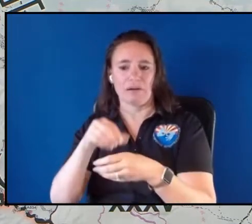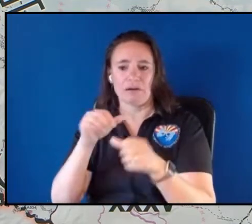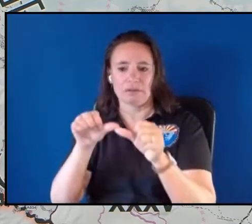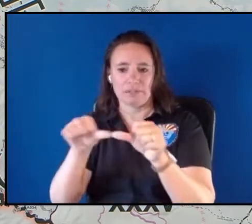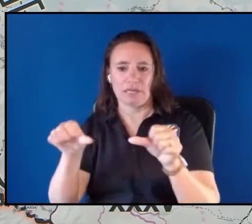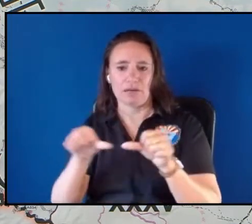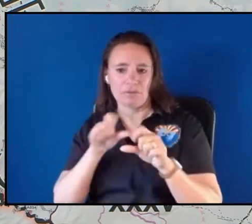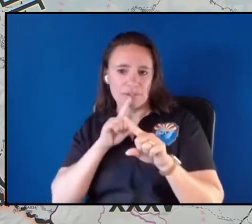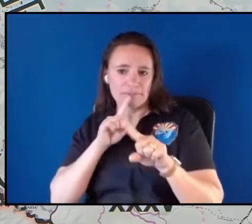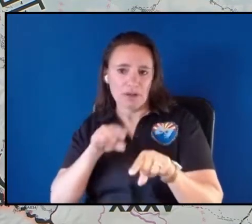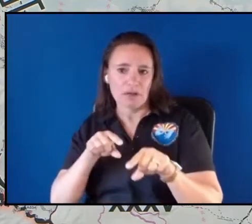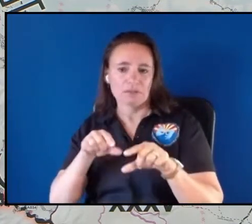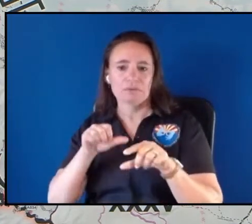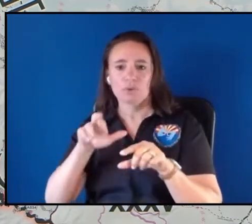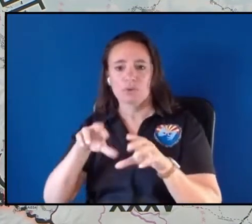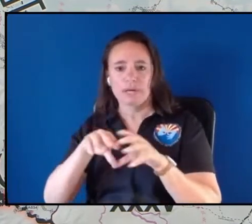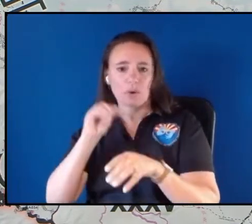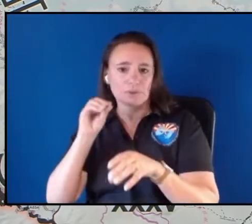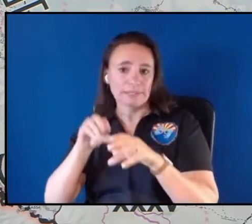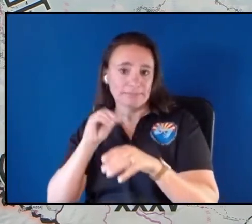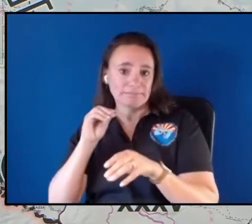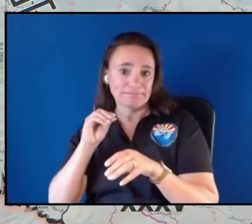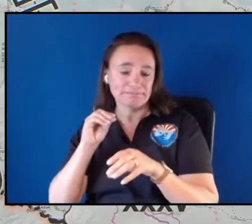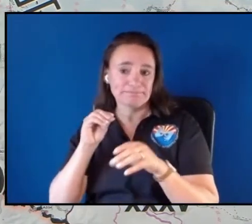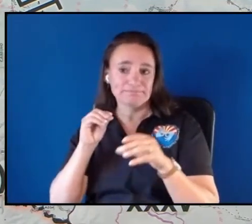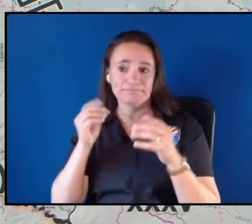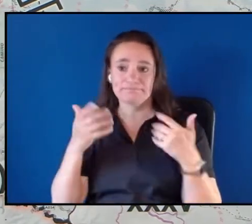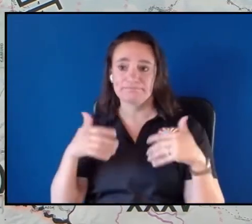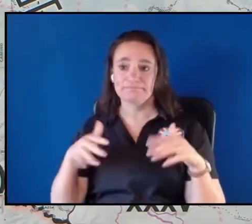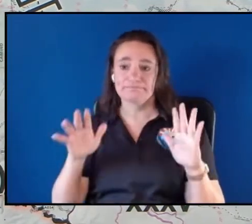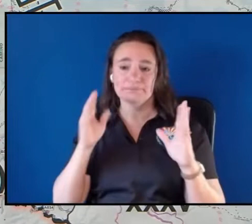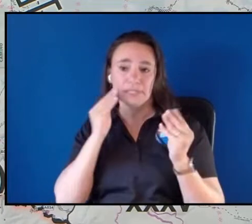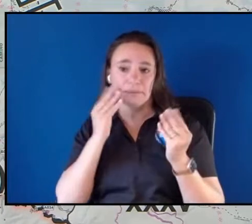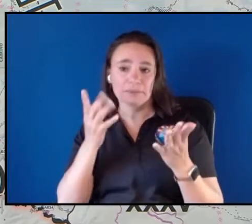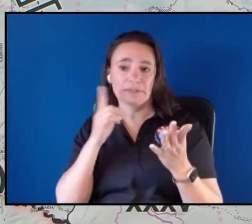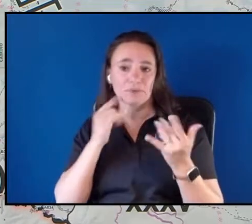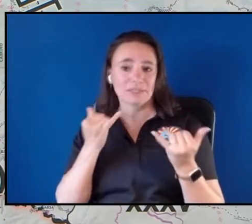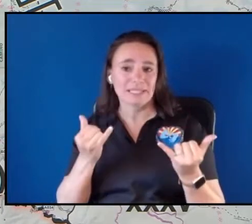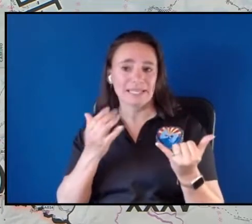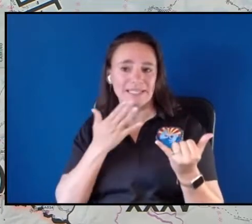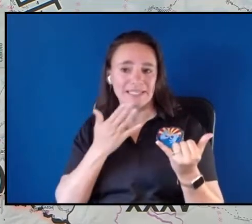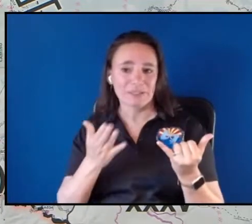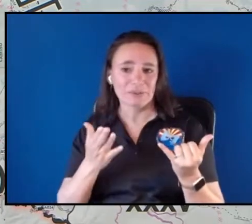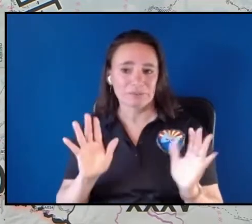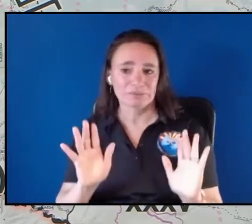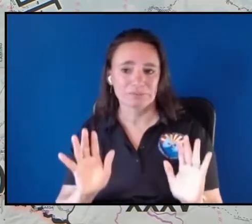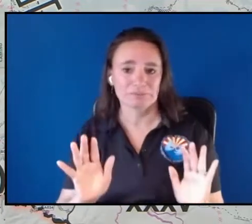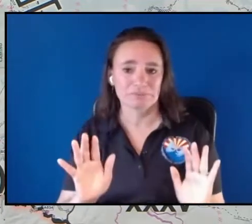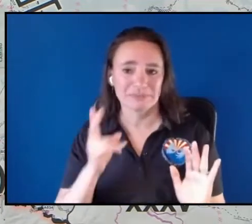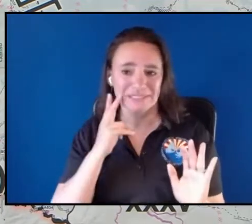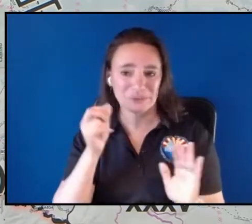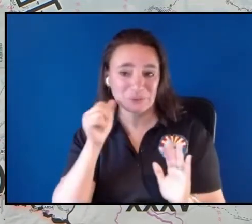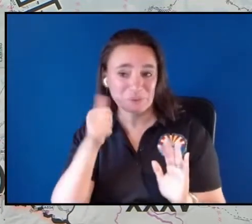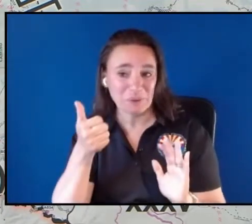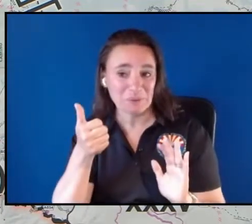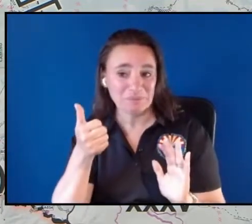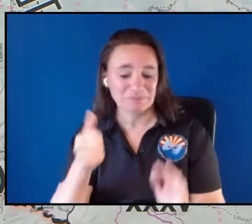That's the end of the update for today. Thanks and see you tomorrow.